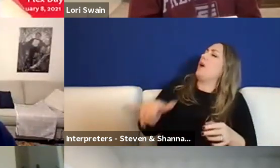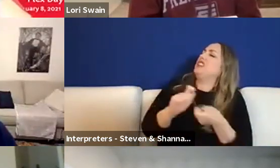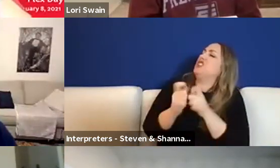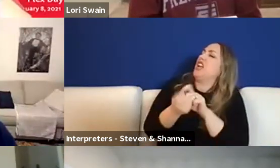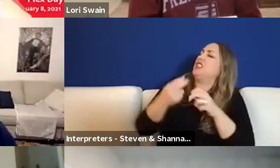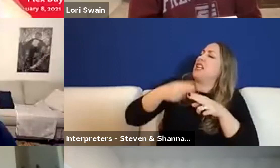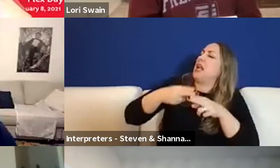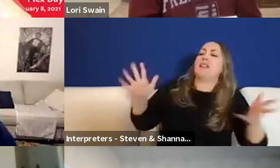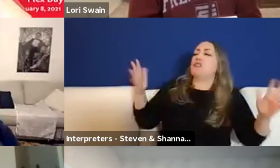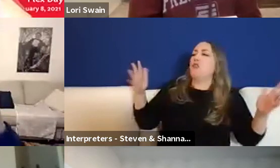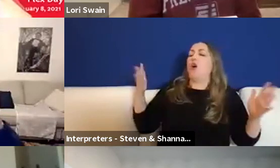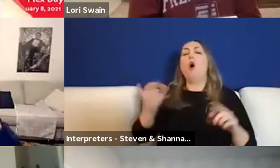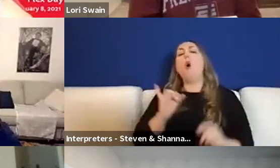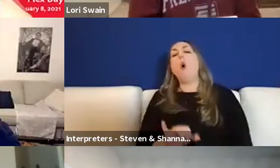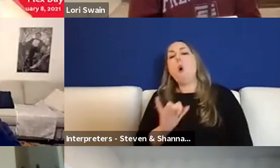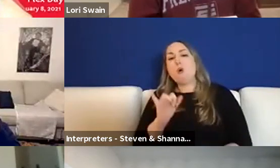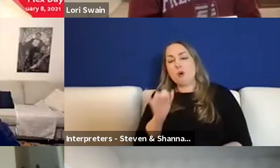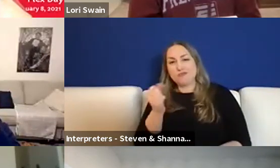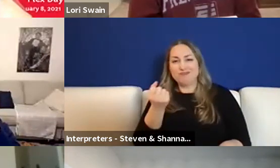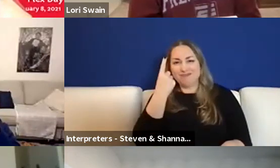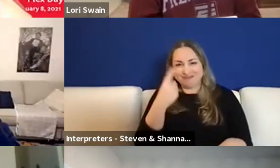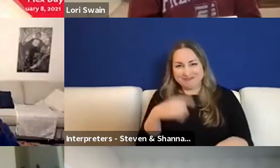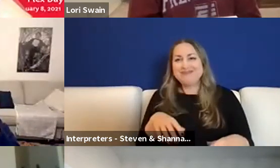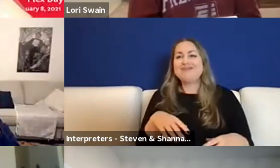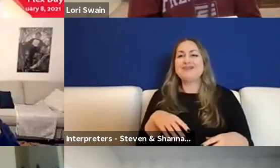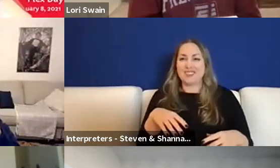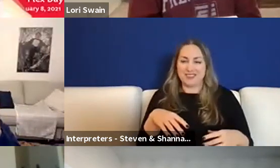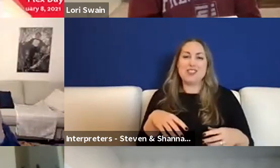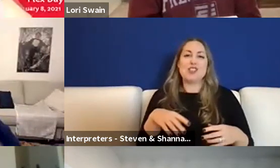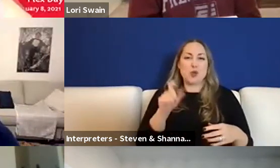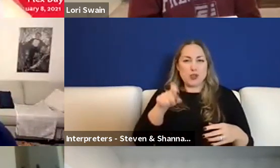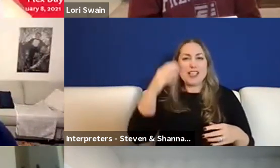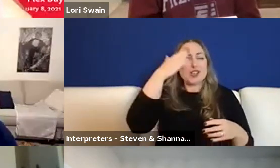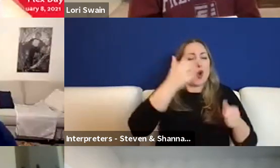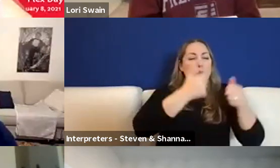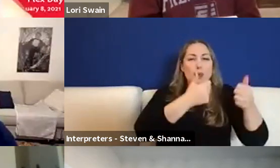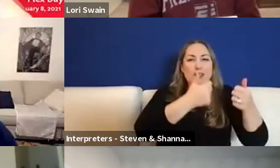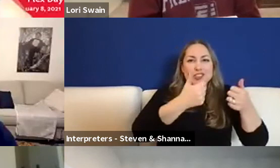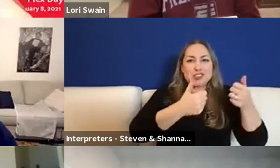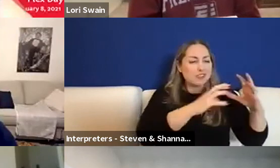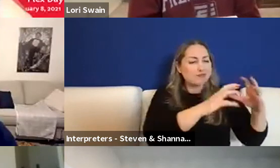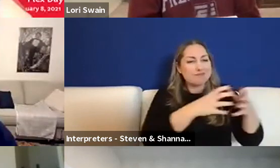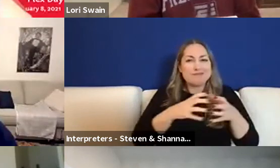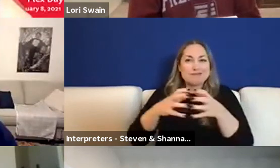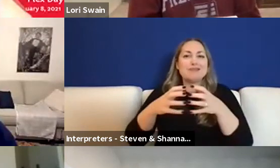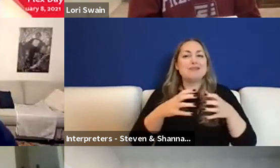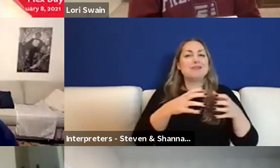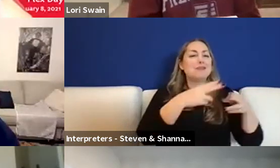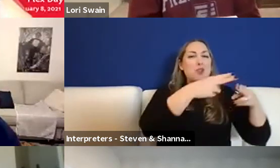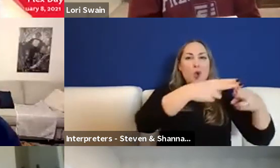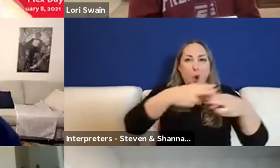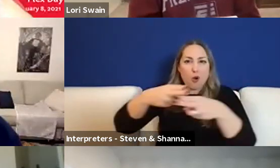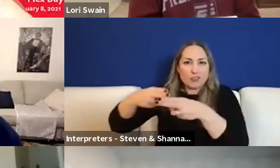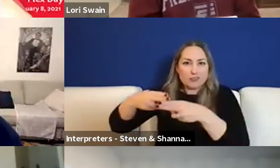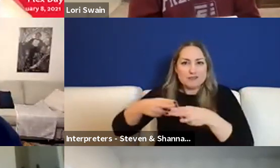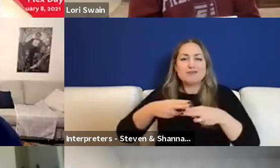Tim brought up that, that we're clear about what we're talking about here. And and you know what this means not that, oh, we're